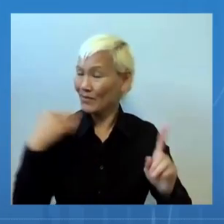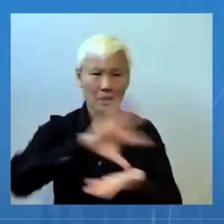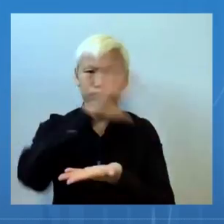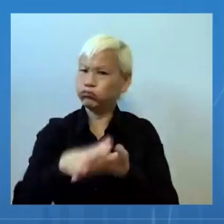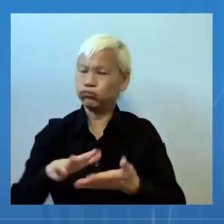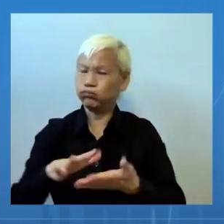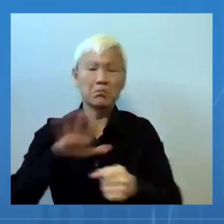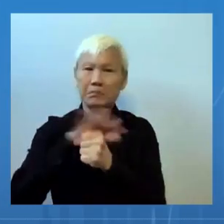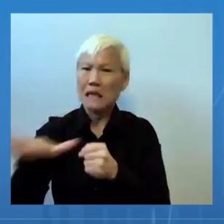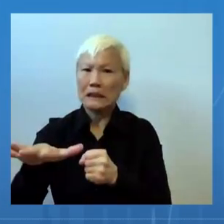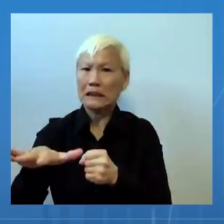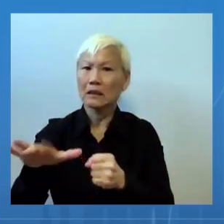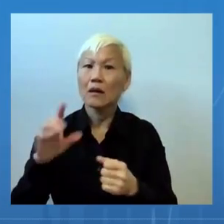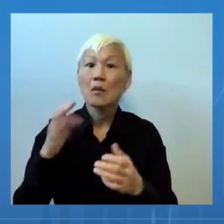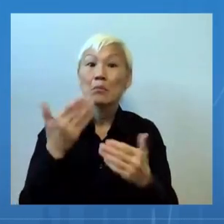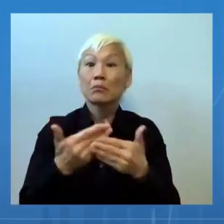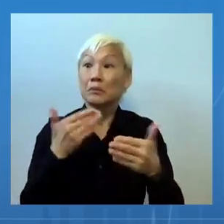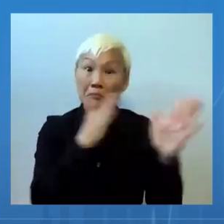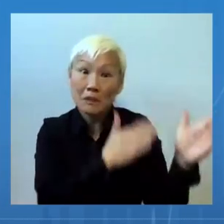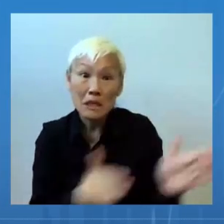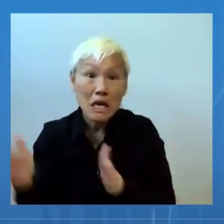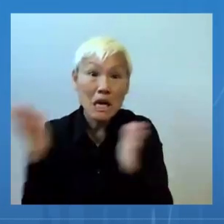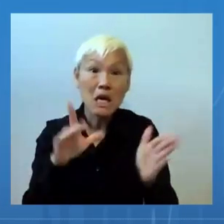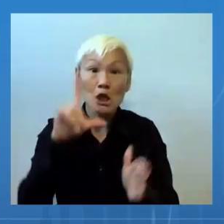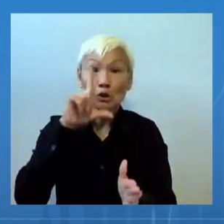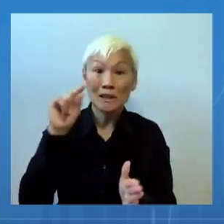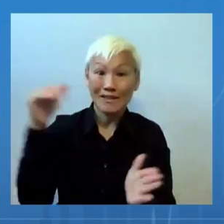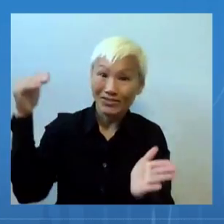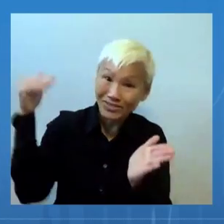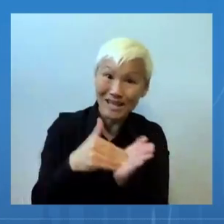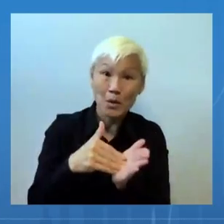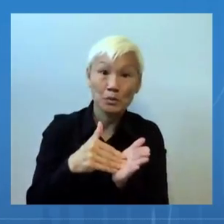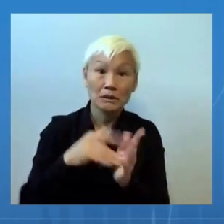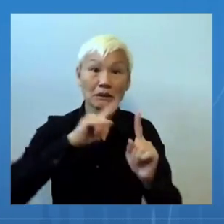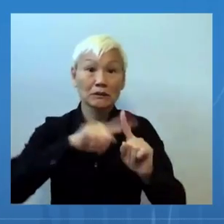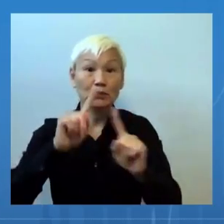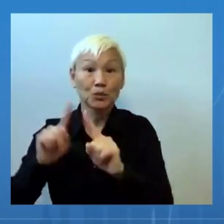20,000 sites, millions of doses being shipped as we speak --